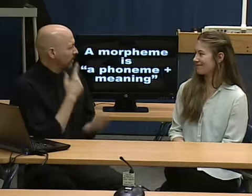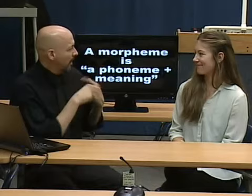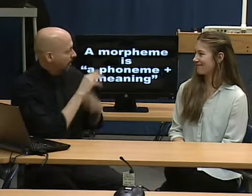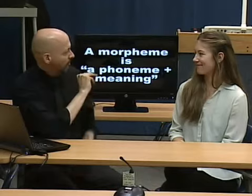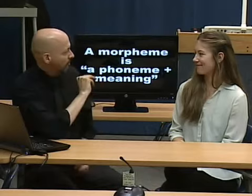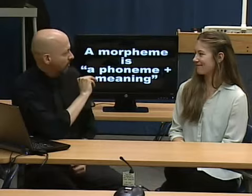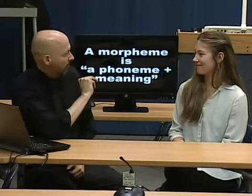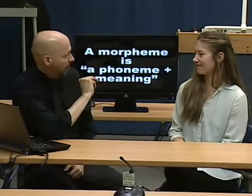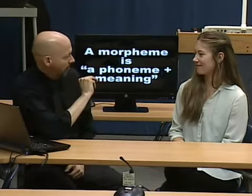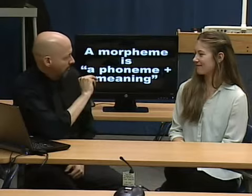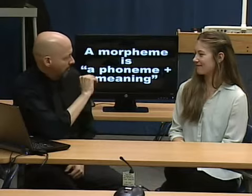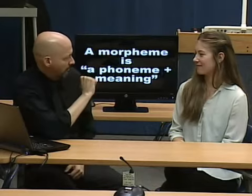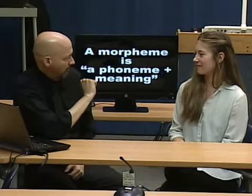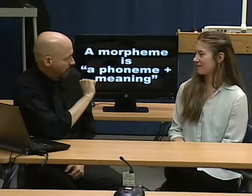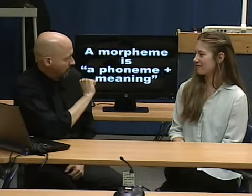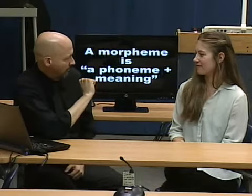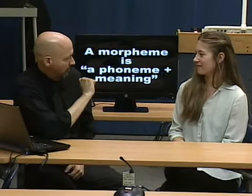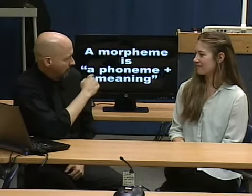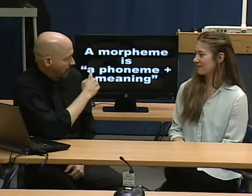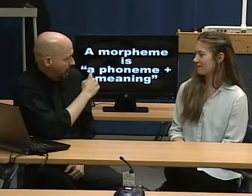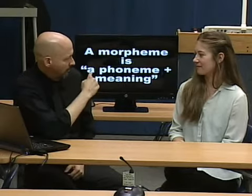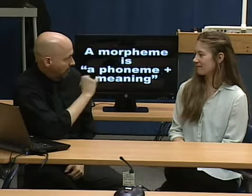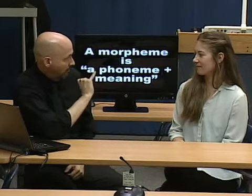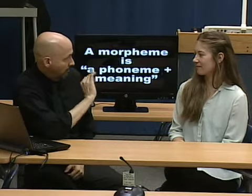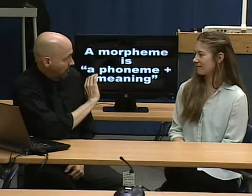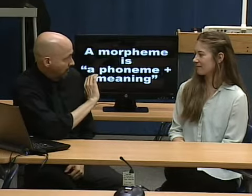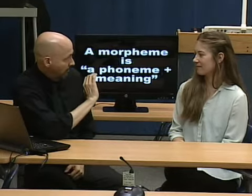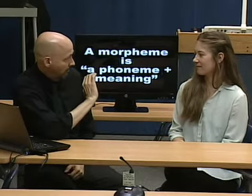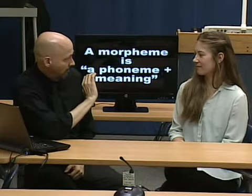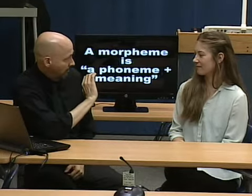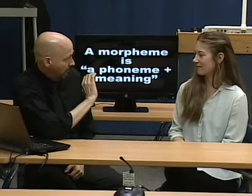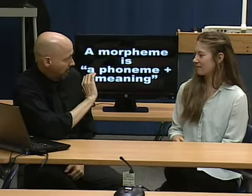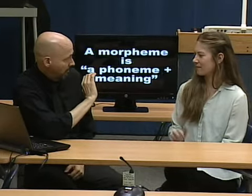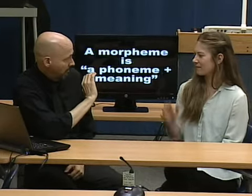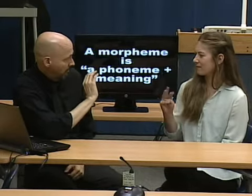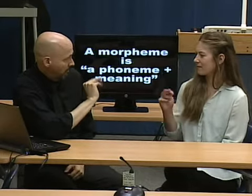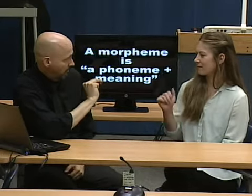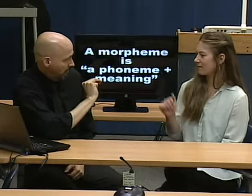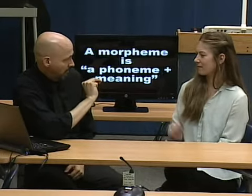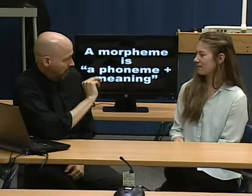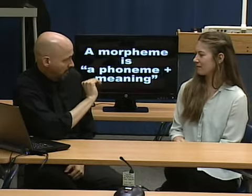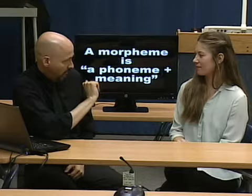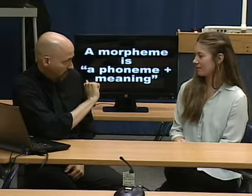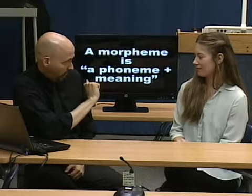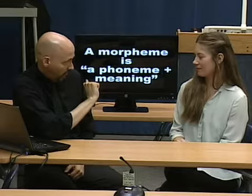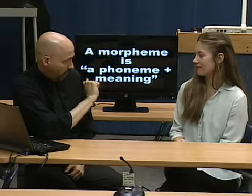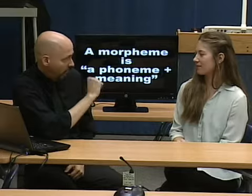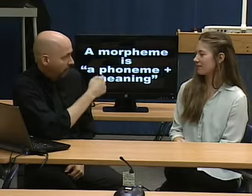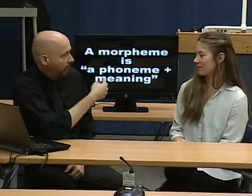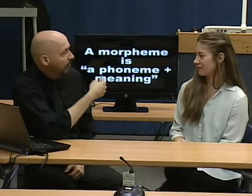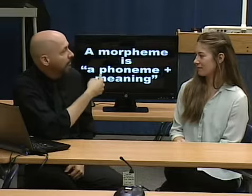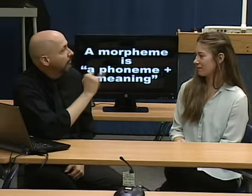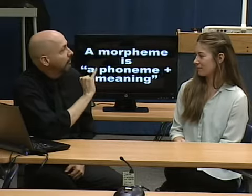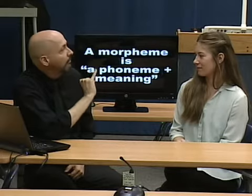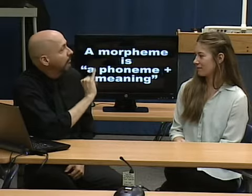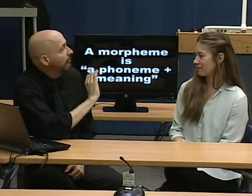Do you know the sign for "M-A-G-I-C"? M-A... M-A-G-I-C